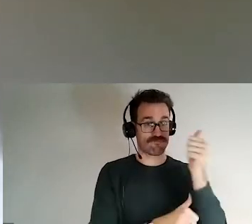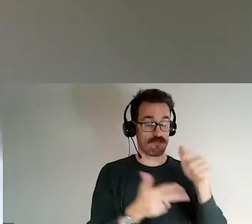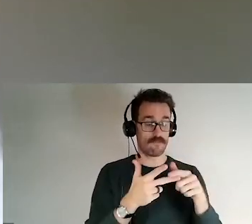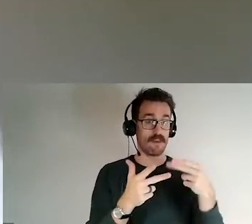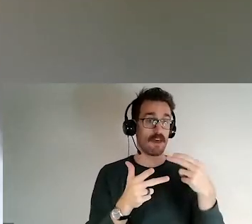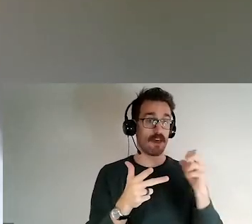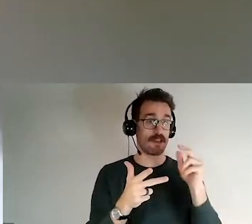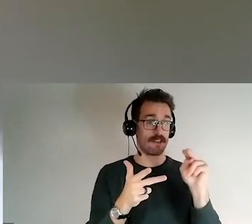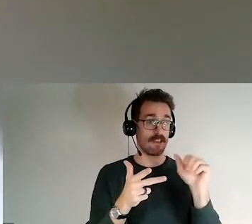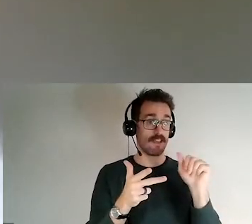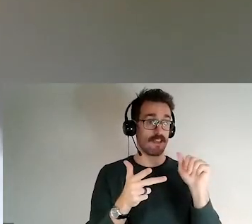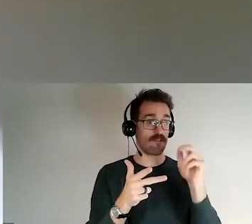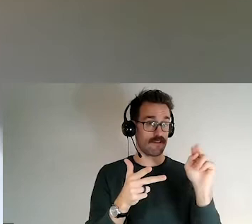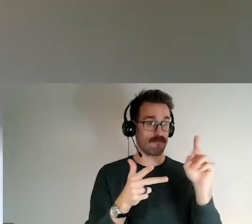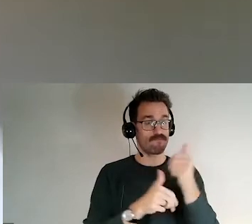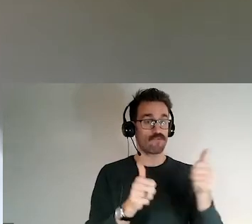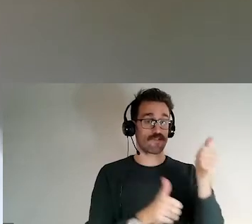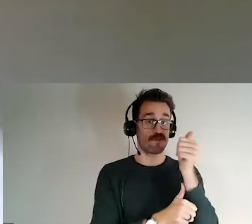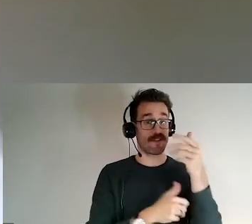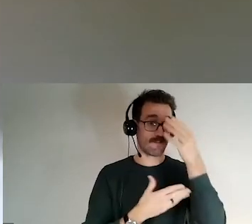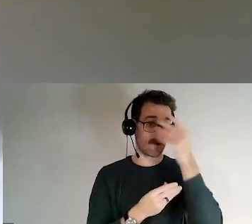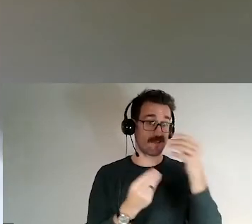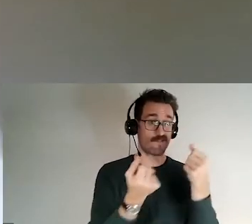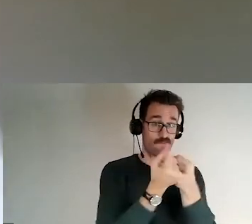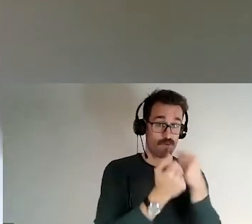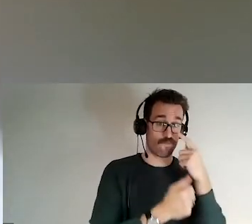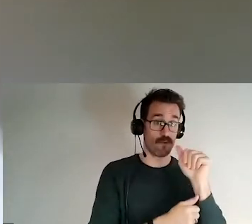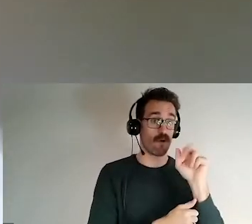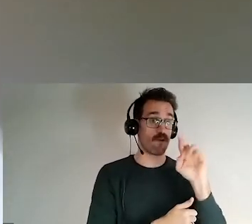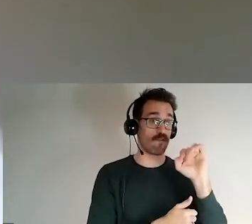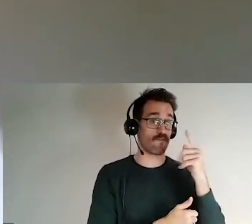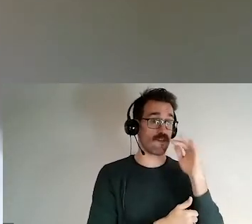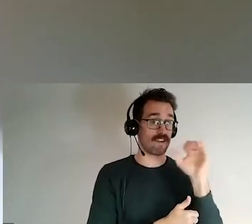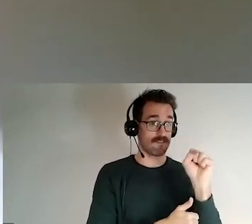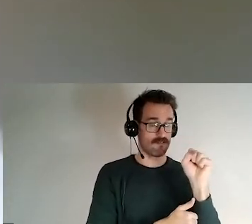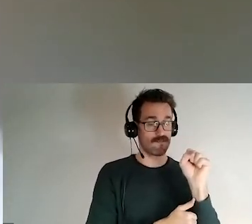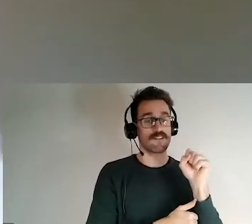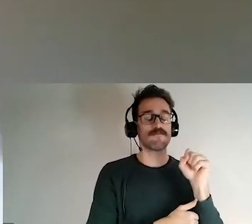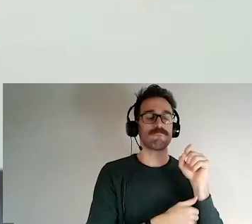of information & Support at the Arthritis Society. I will first then turn to Monique.